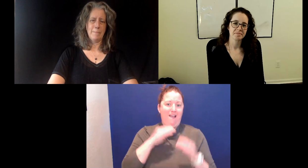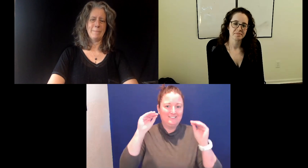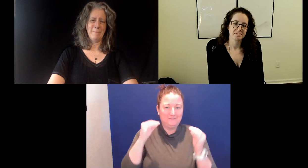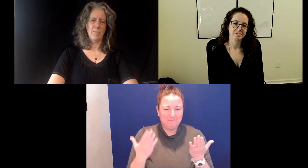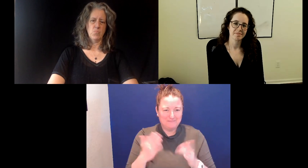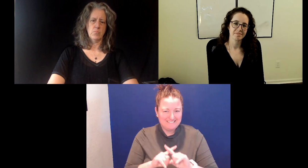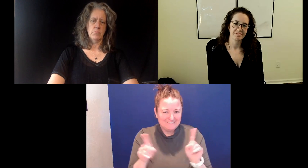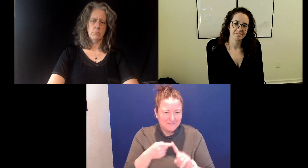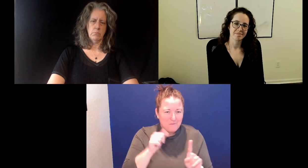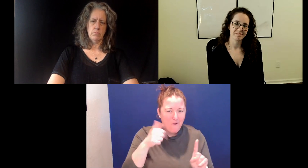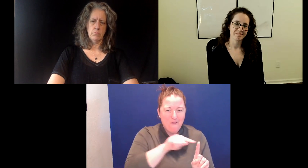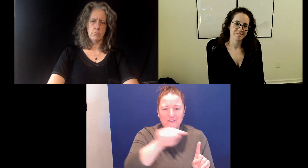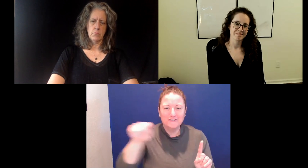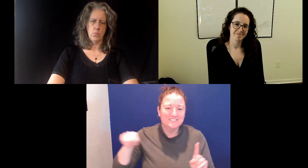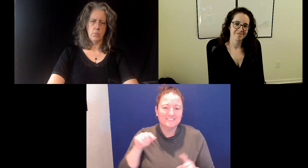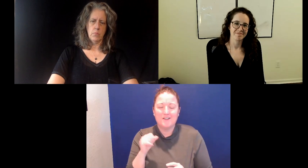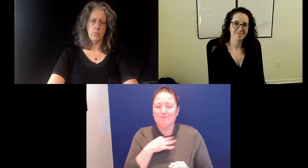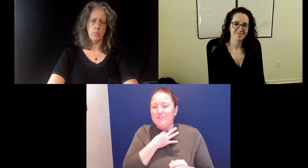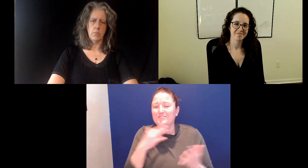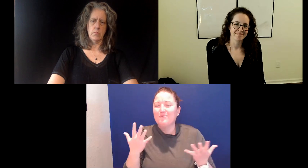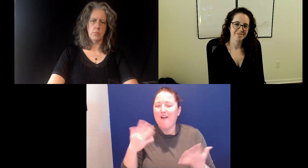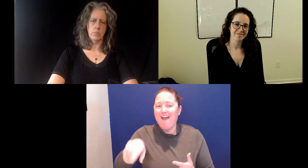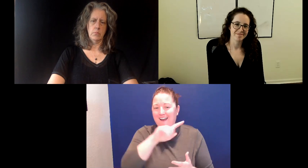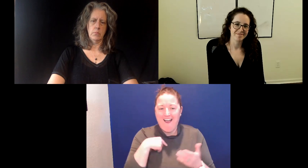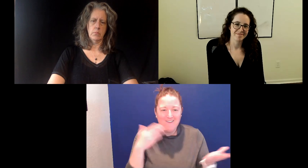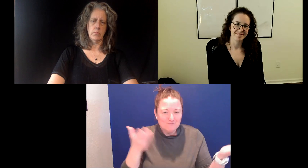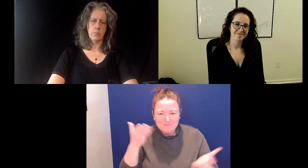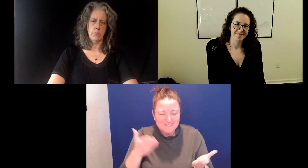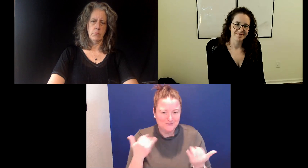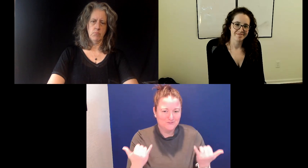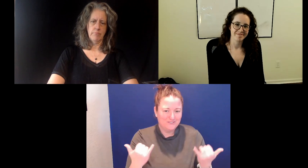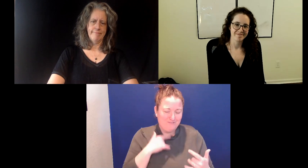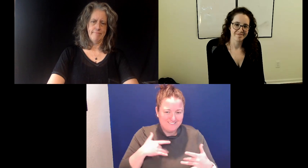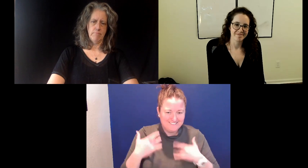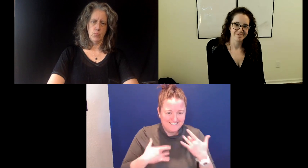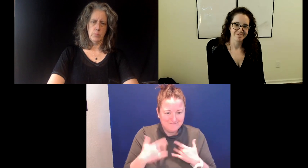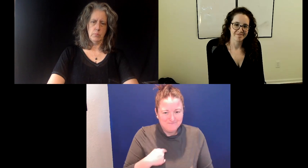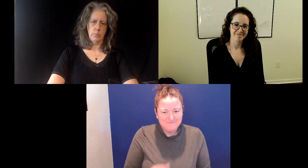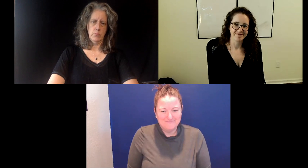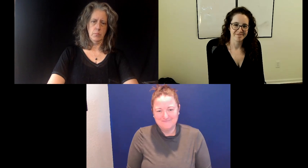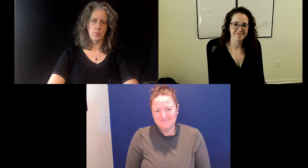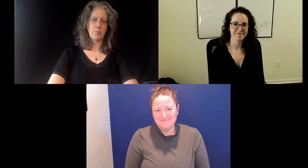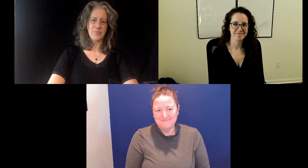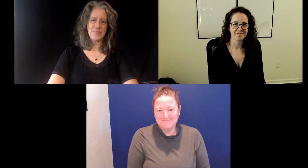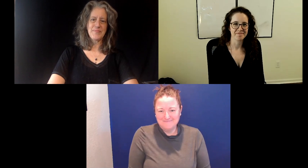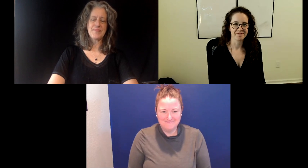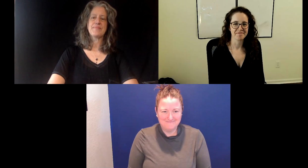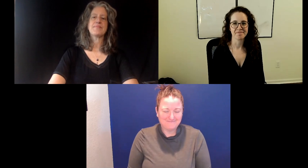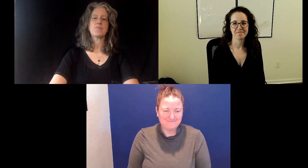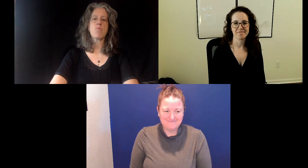students right now but i'm teaching them in all different modes and so i'm really curious to see what kind of ideas you have what you're bringing to the table as well